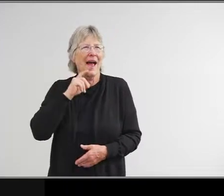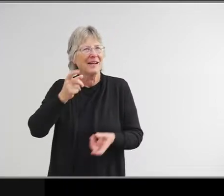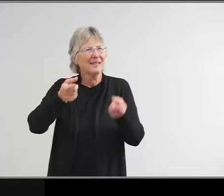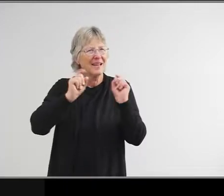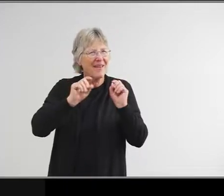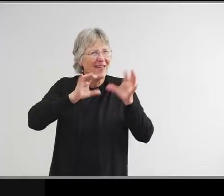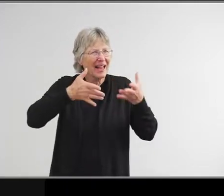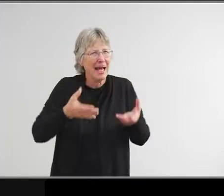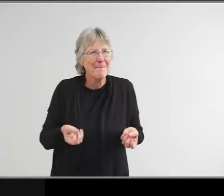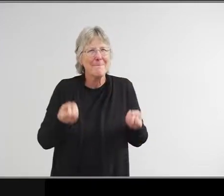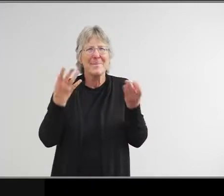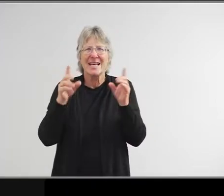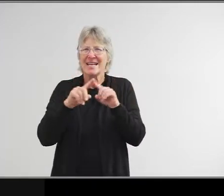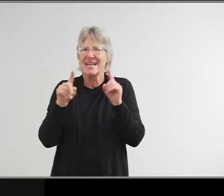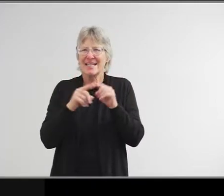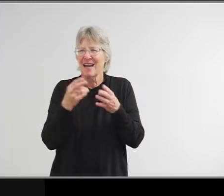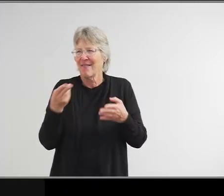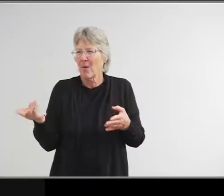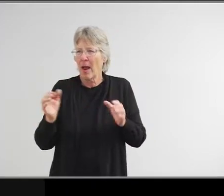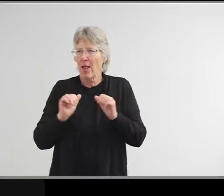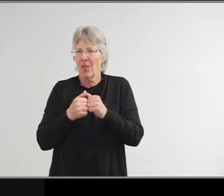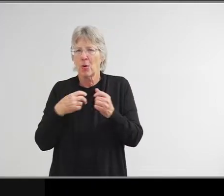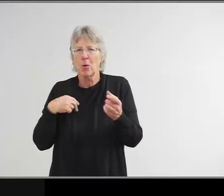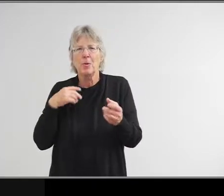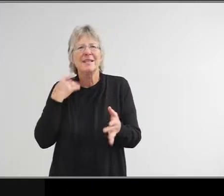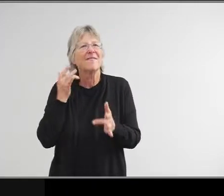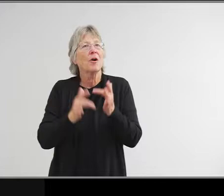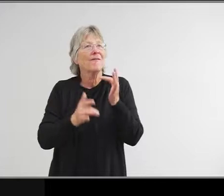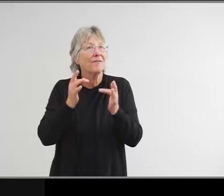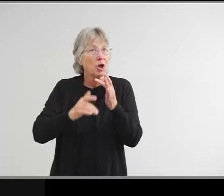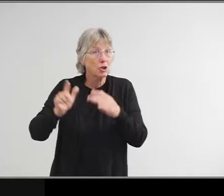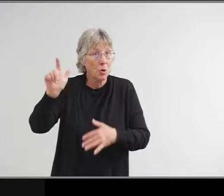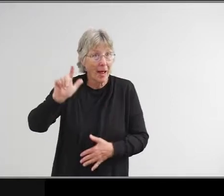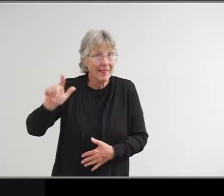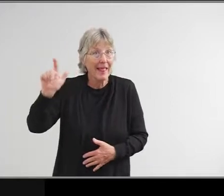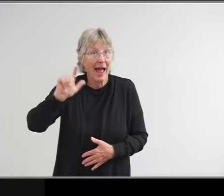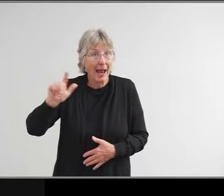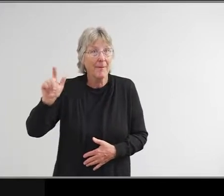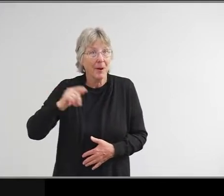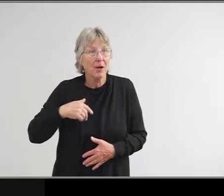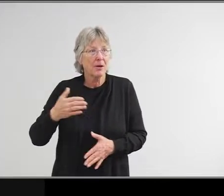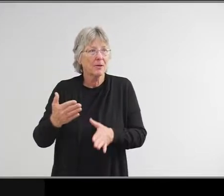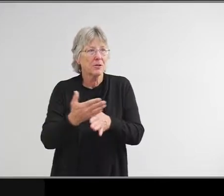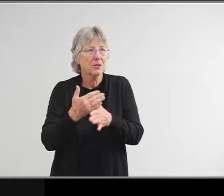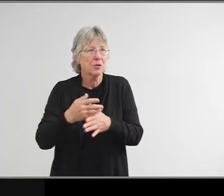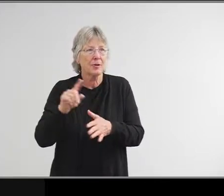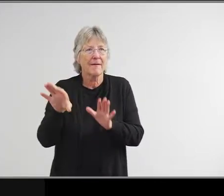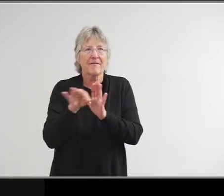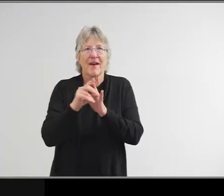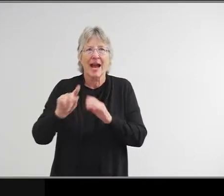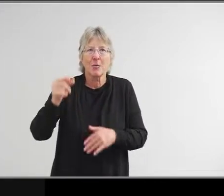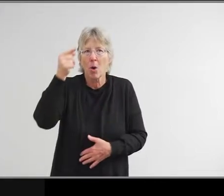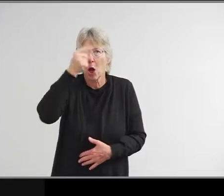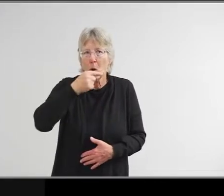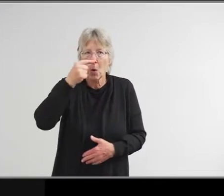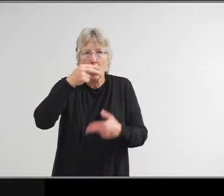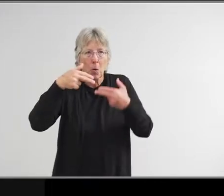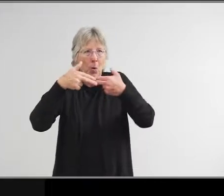through virtual libraries that she's shared to us that are on Google slides with links to books on Epic